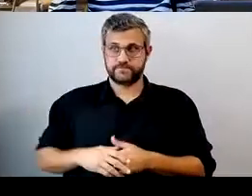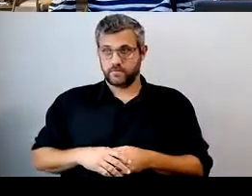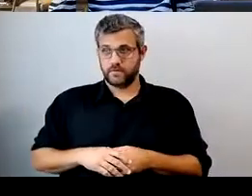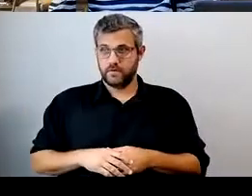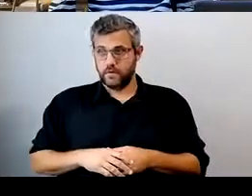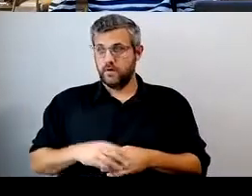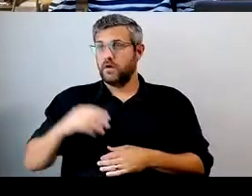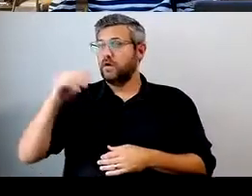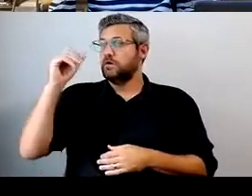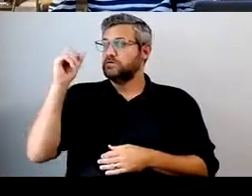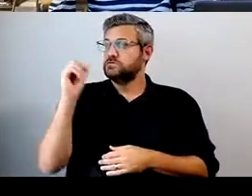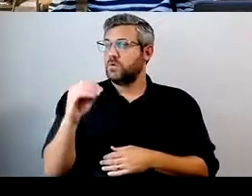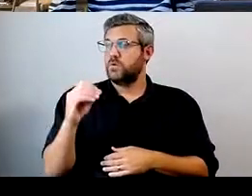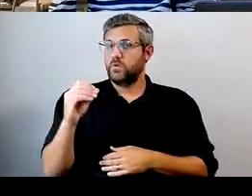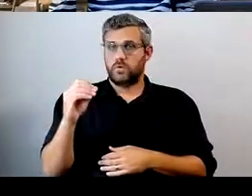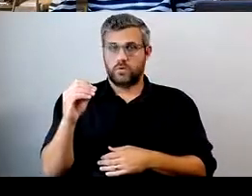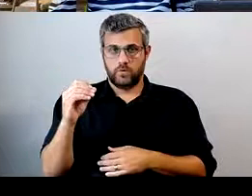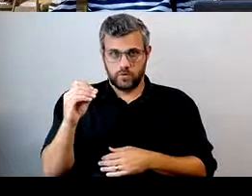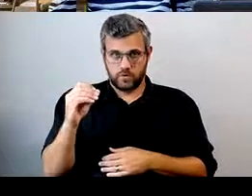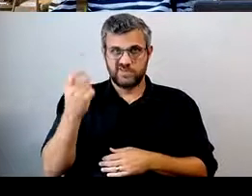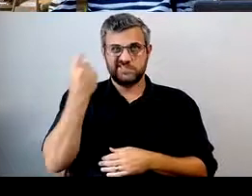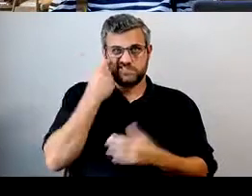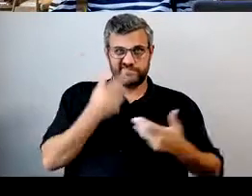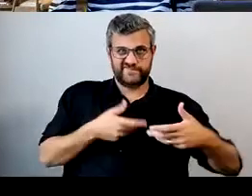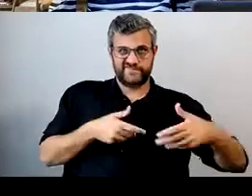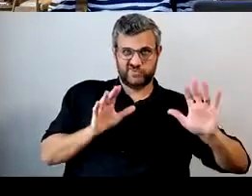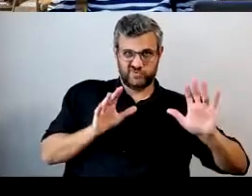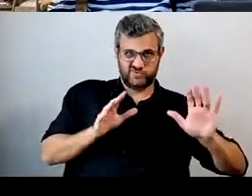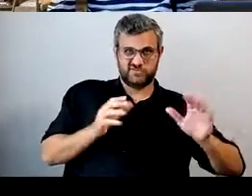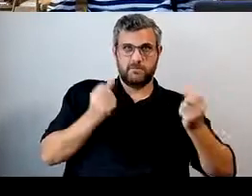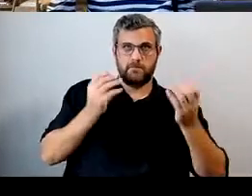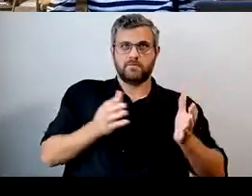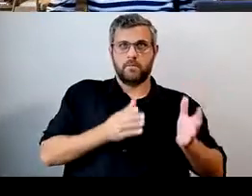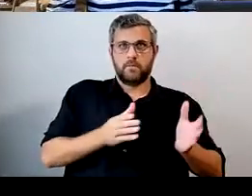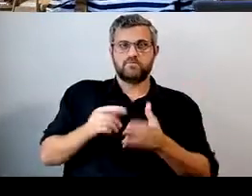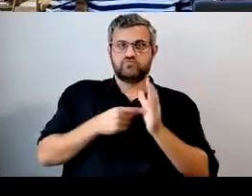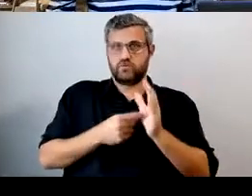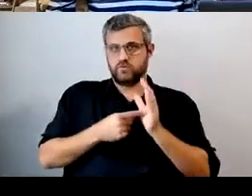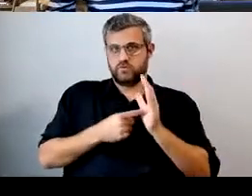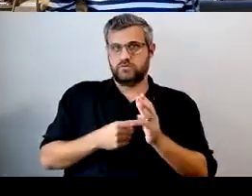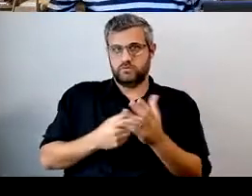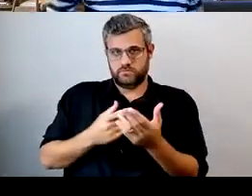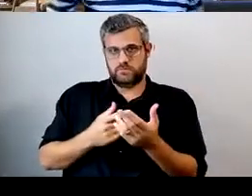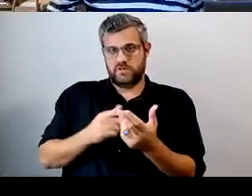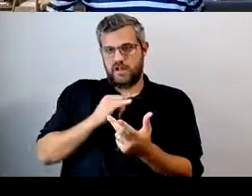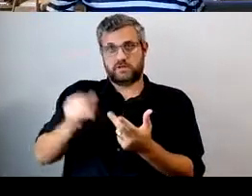So we just finished a multiple means of representation. And the last concept we'll talk about briefly here,